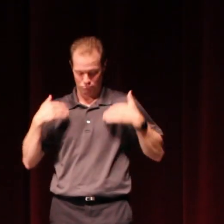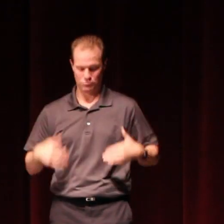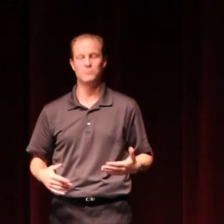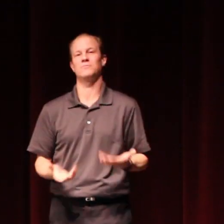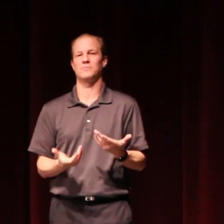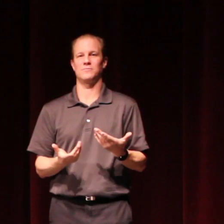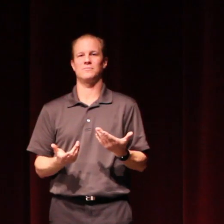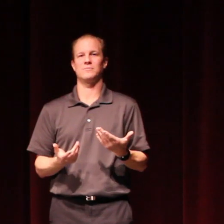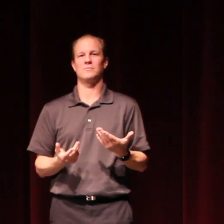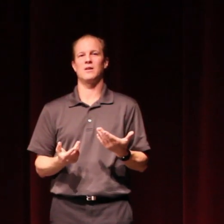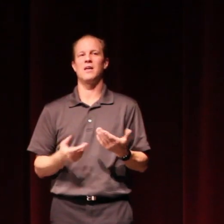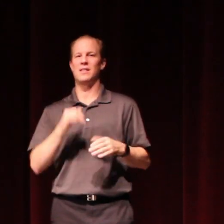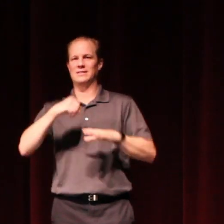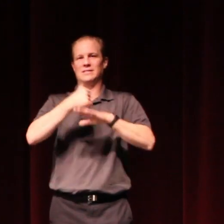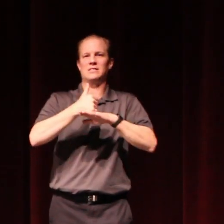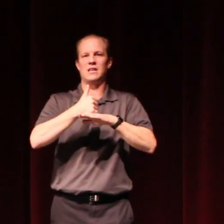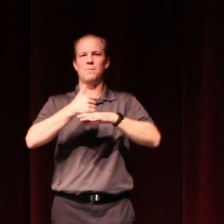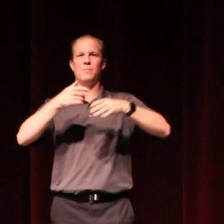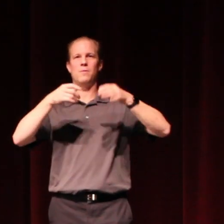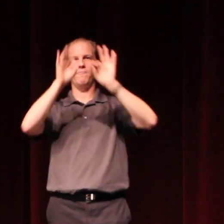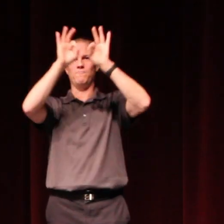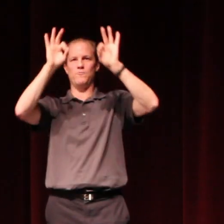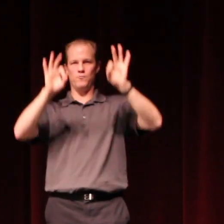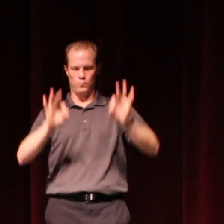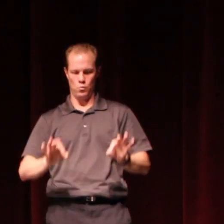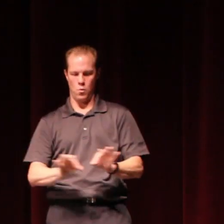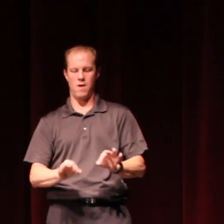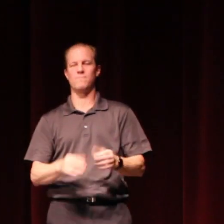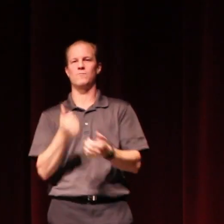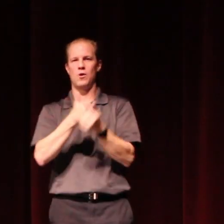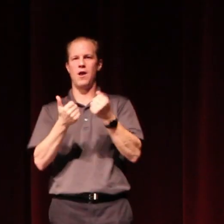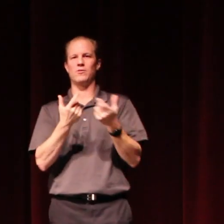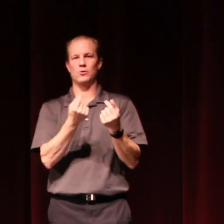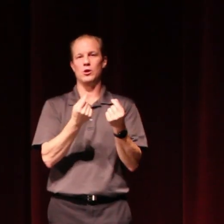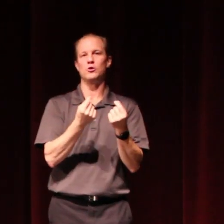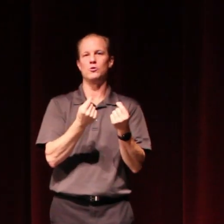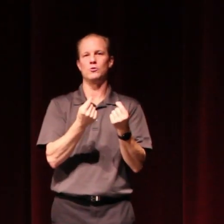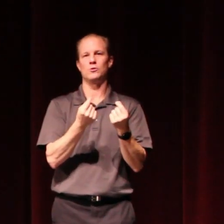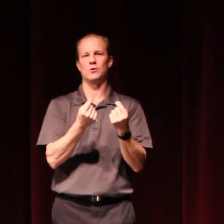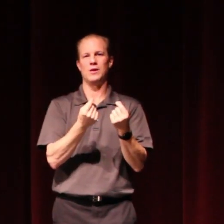that gets done at the institution, but the muscle is the administration, the faculty, and staff,